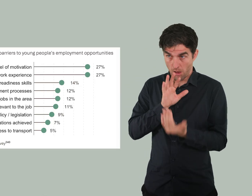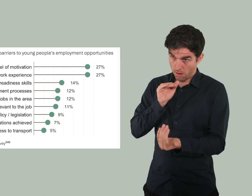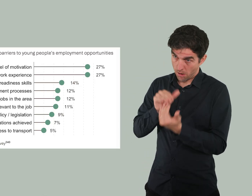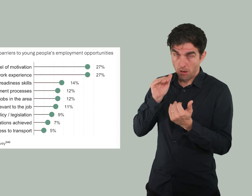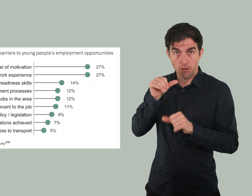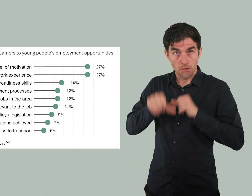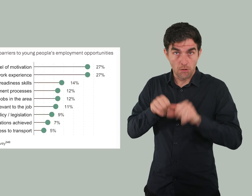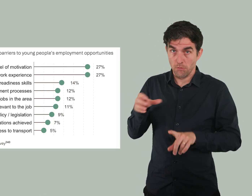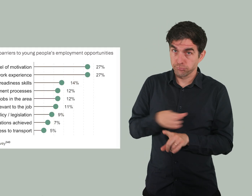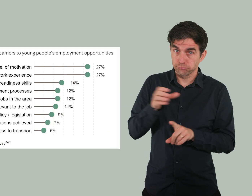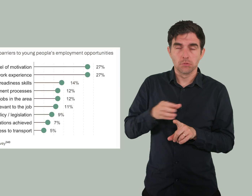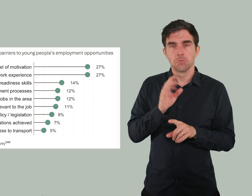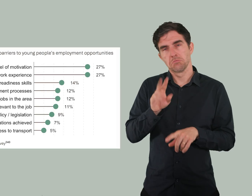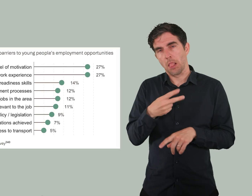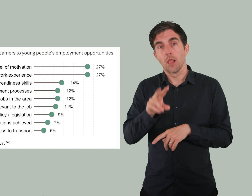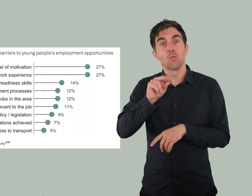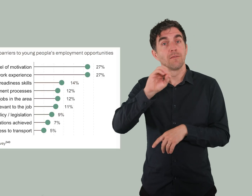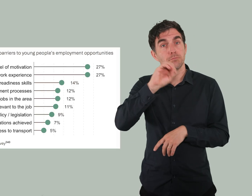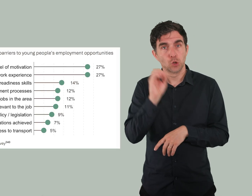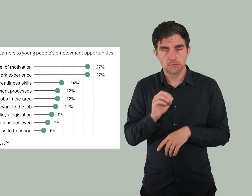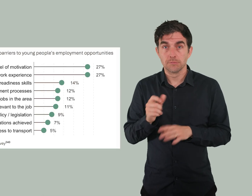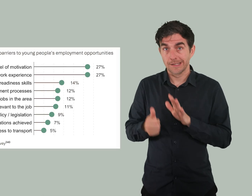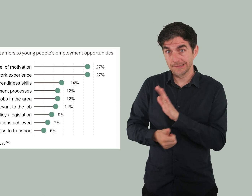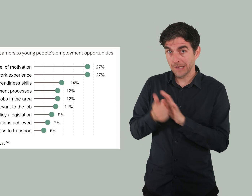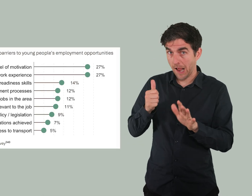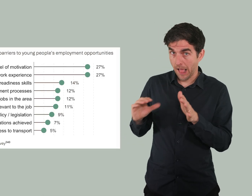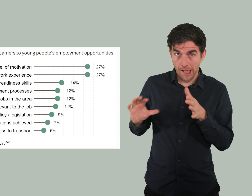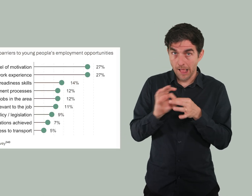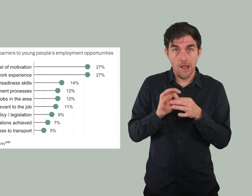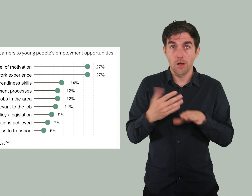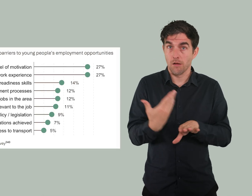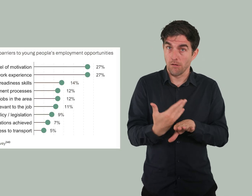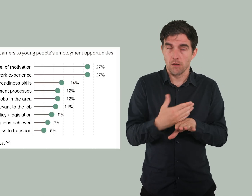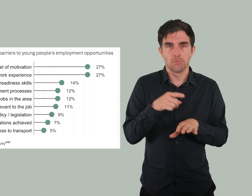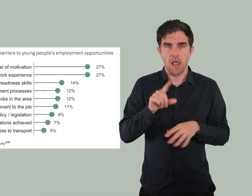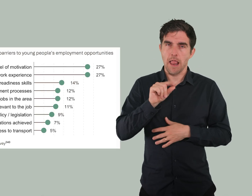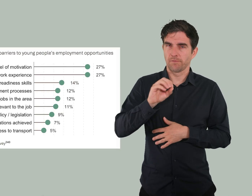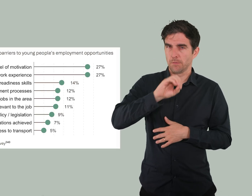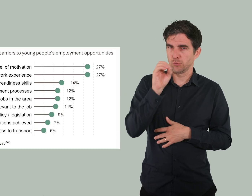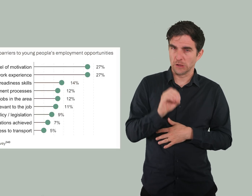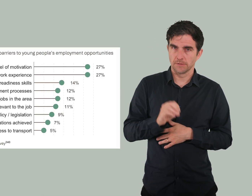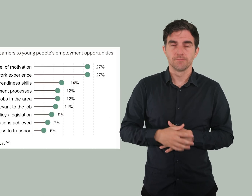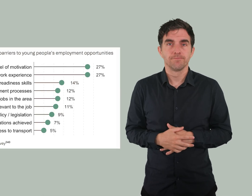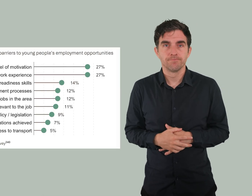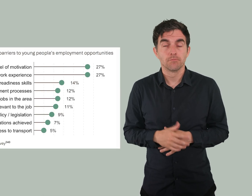and youth-friendly recruitment processes, both at 12%. Skills relevant to the job is cited by 11% of employers.